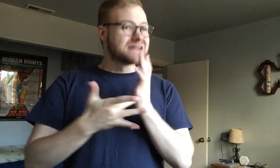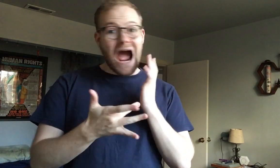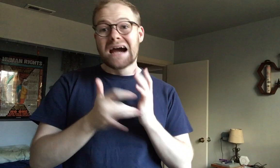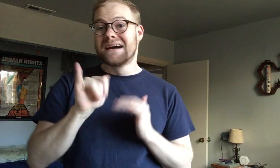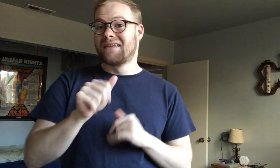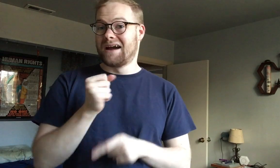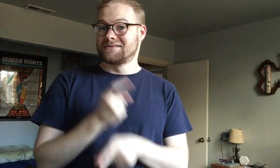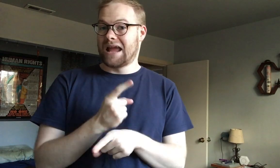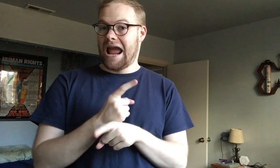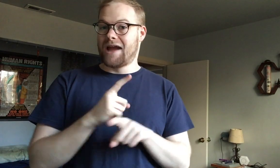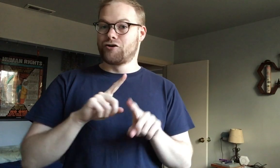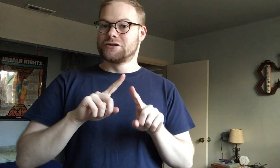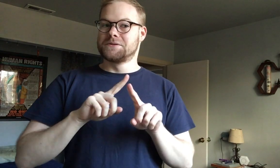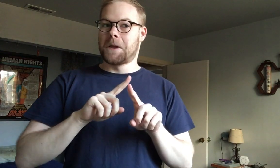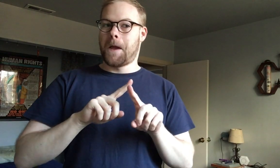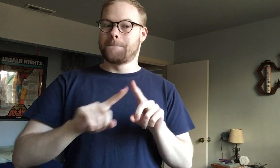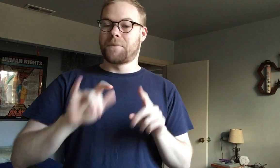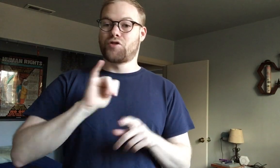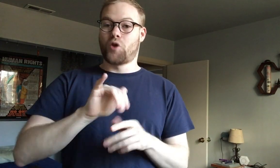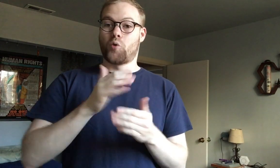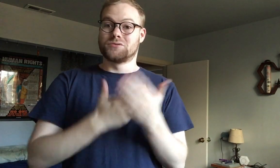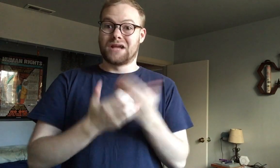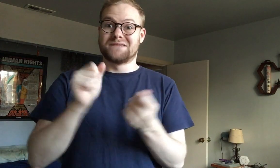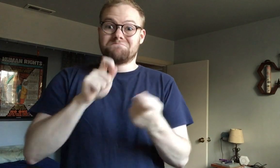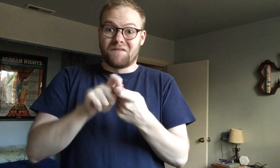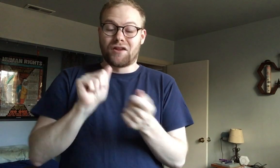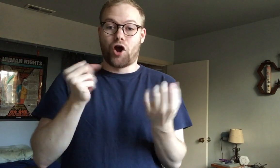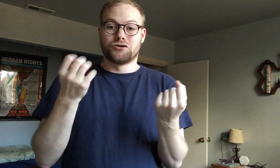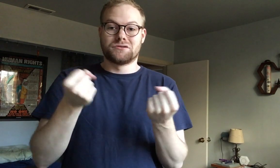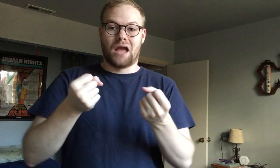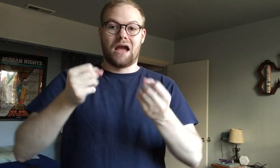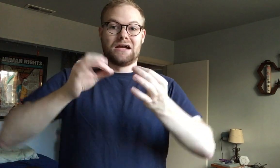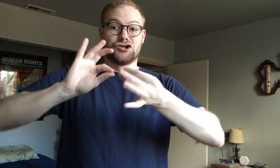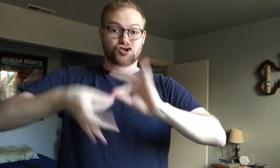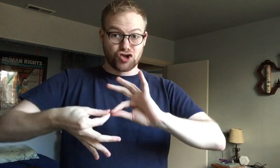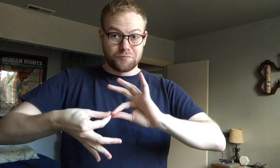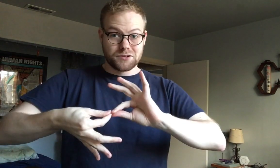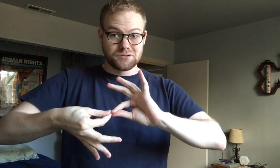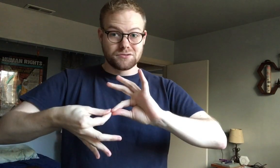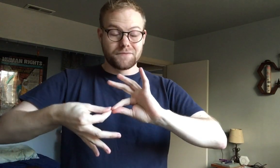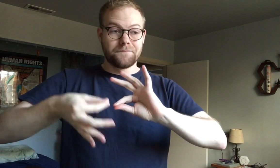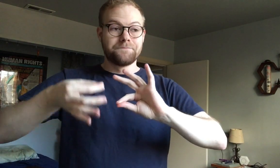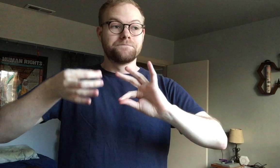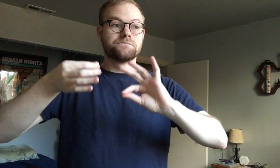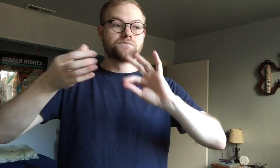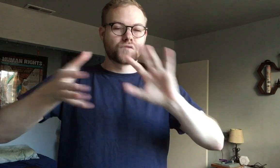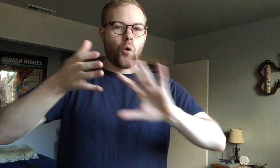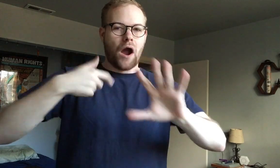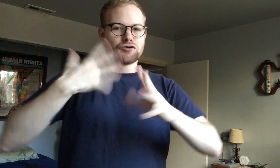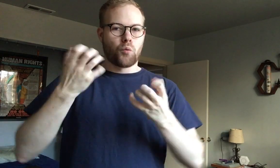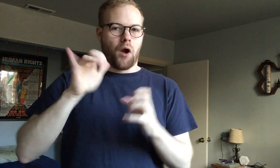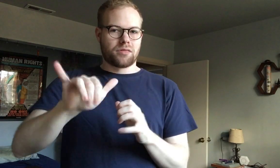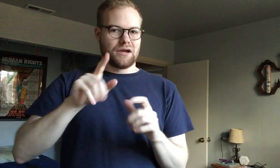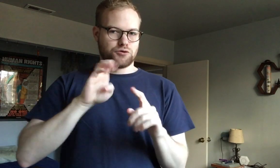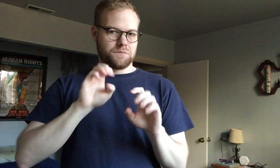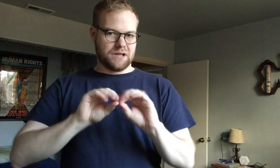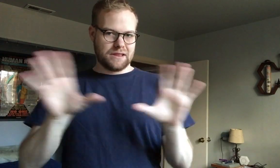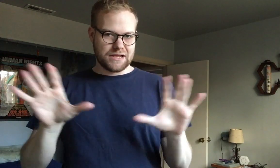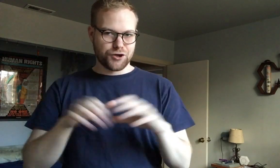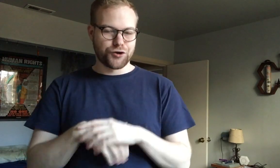Technically, that is accurate. But those hands specifically are signing “interpret.” So I just wanted that to be clear.